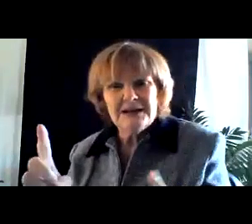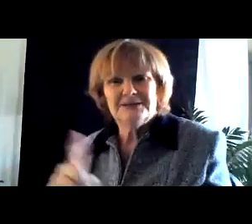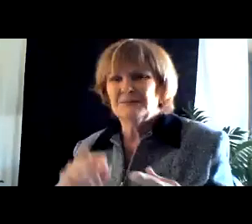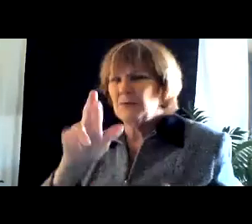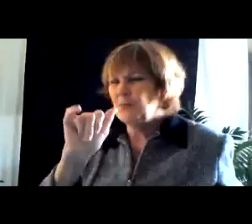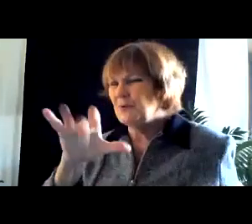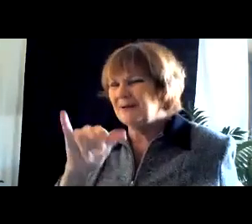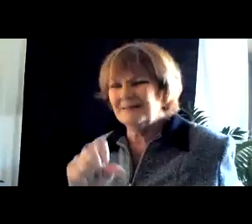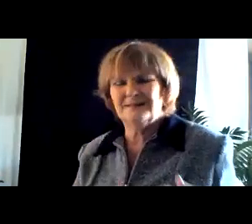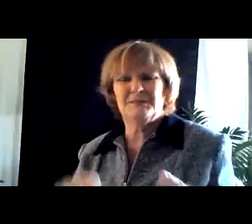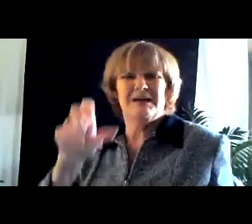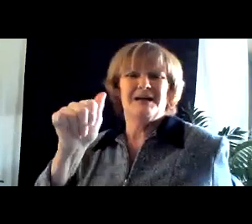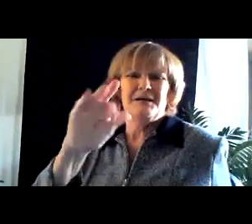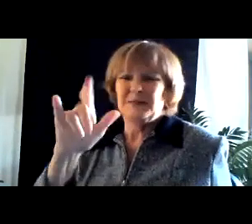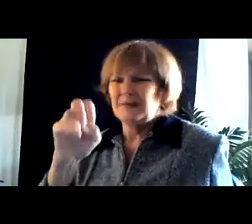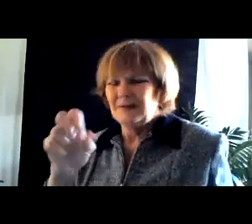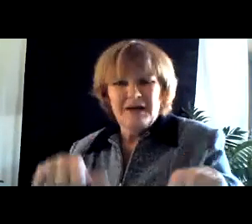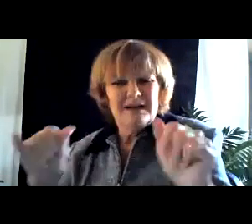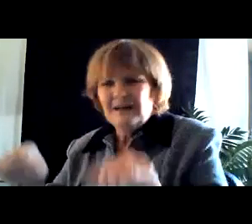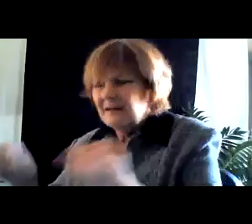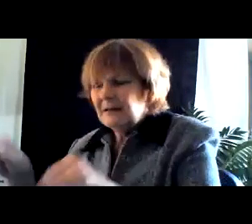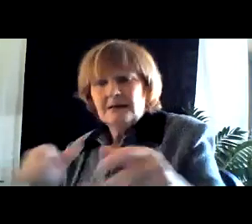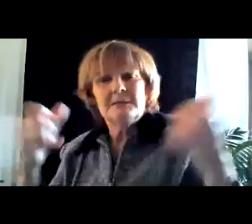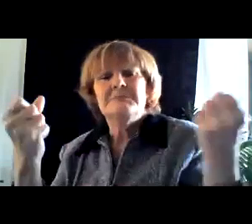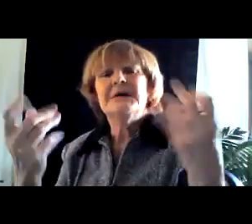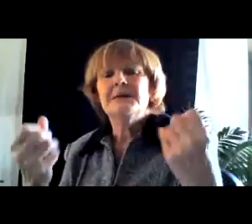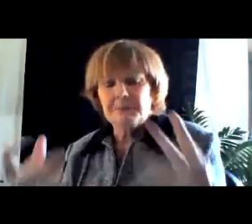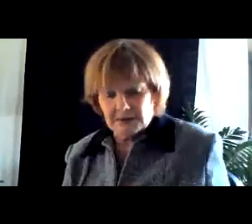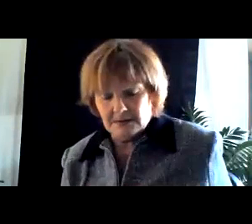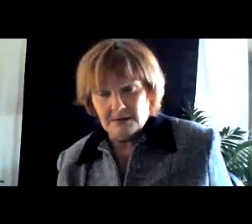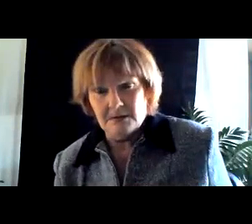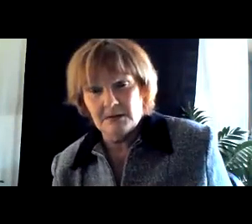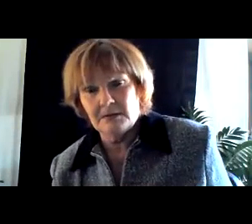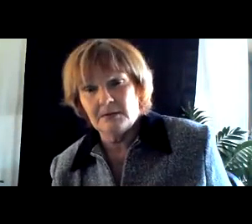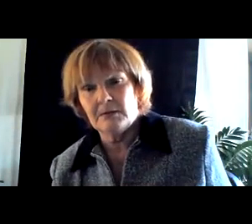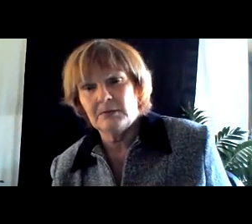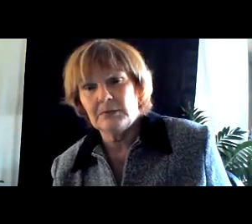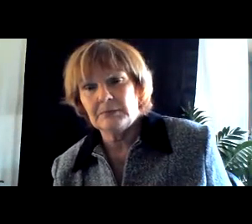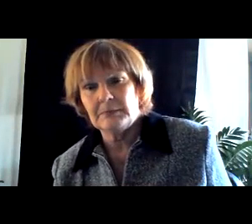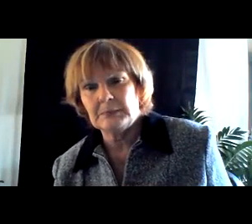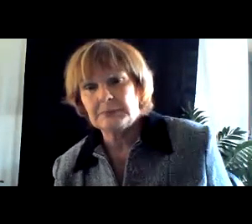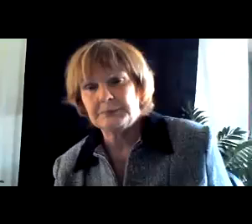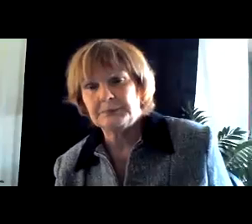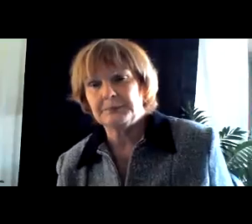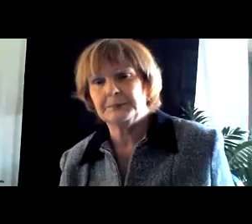sexism, ageism, et cetera. The repeated and cyclical exposure to such events